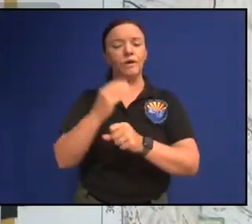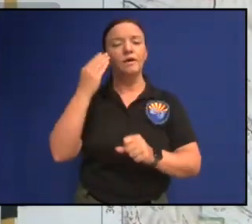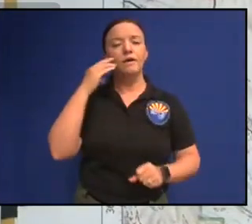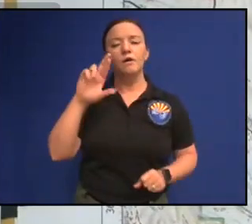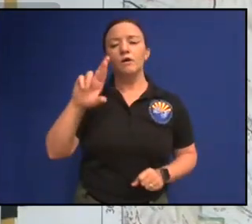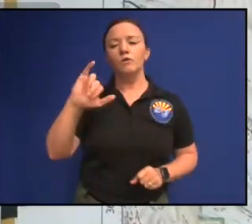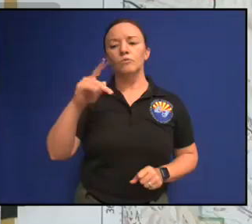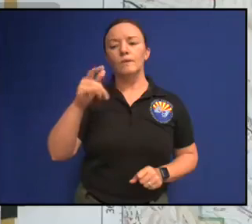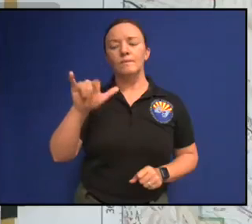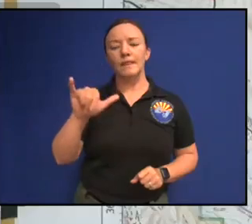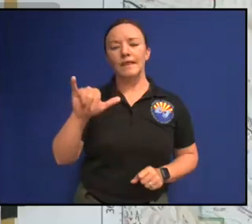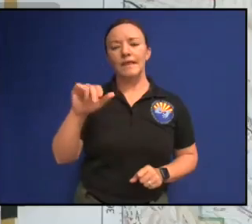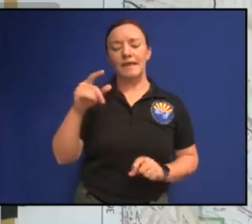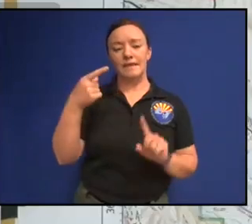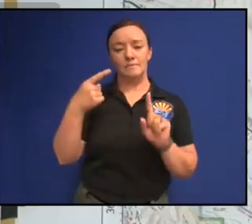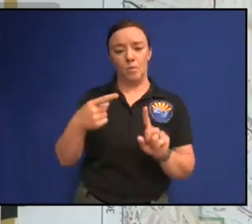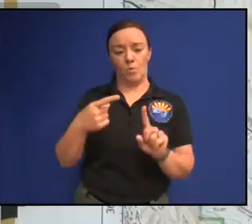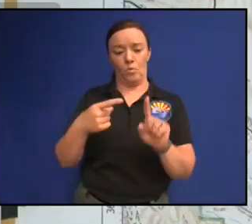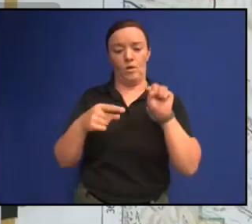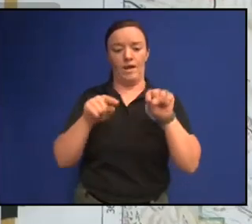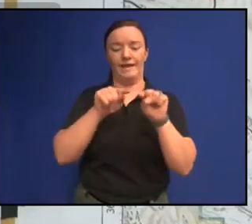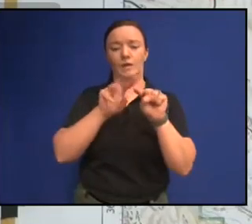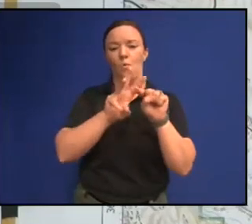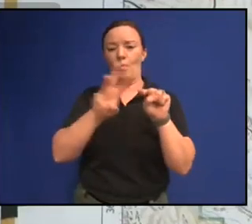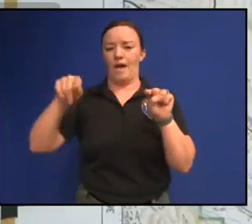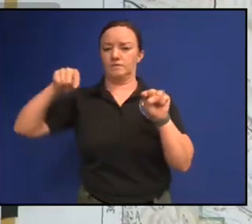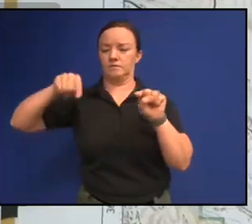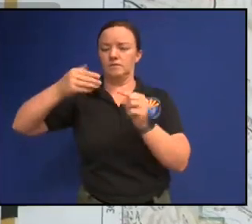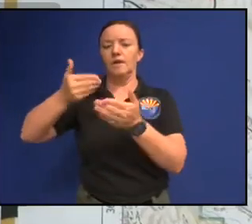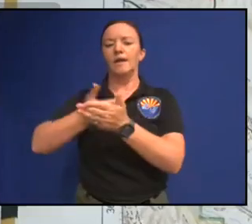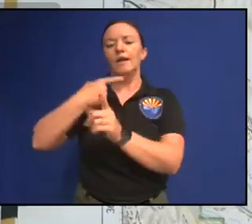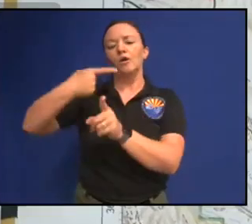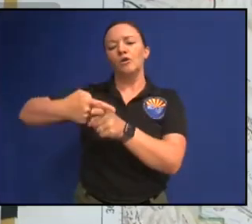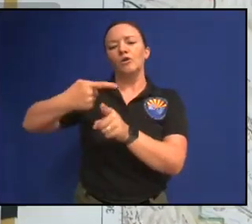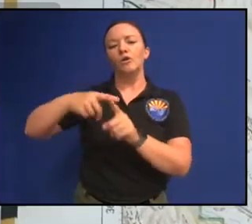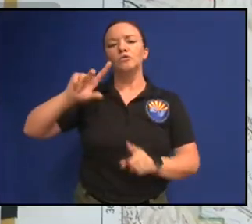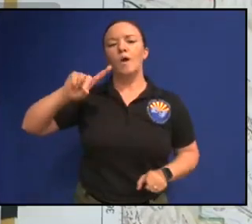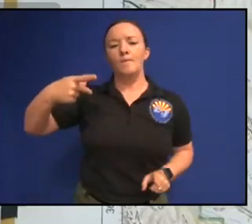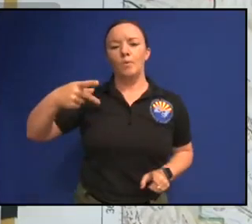CONTINUED TO IMPROVE THAT LINE, WIDEN IT AND MAKE IT A